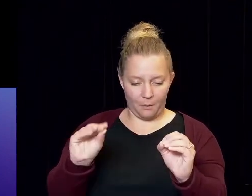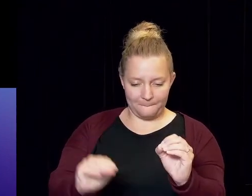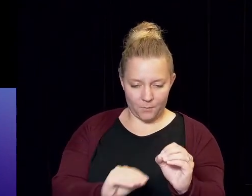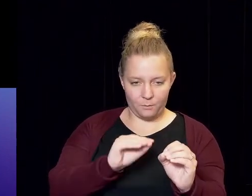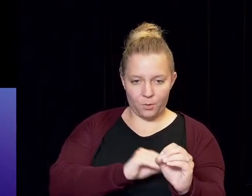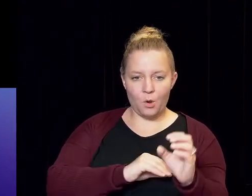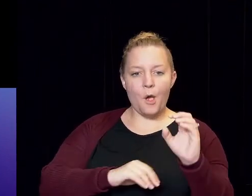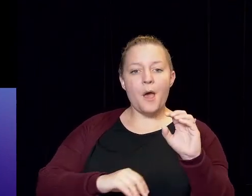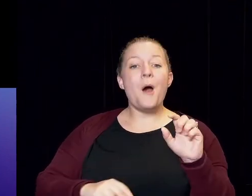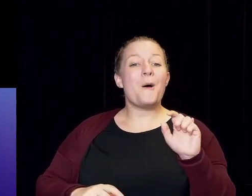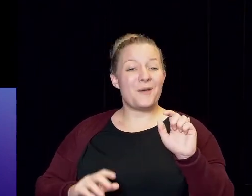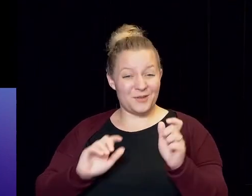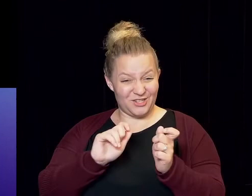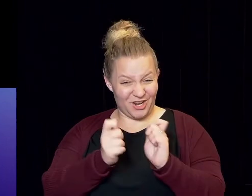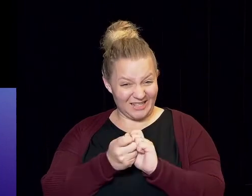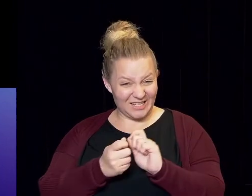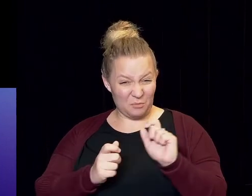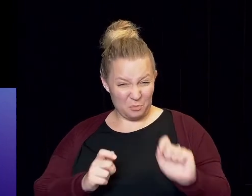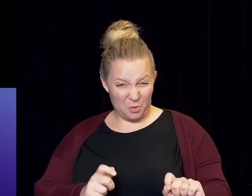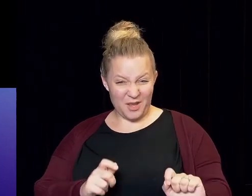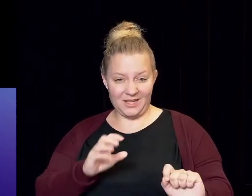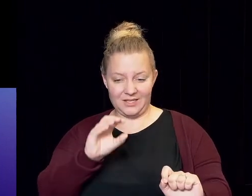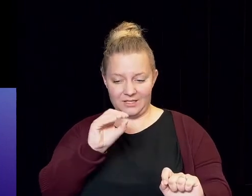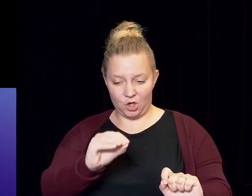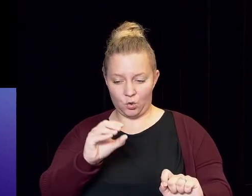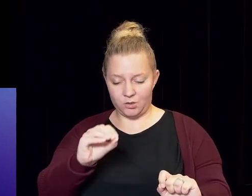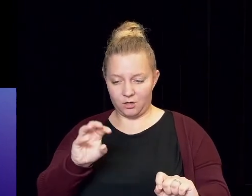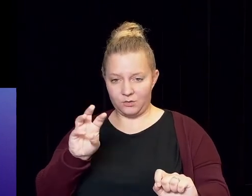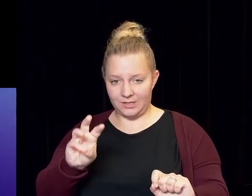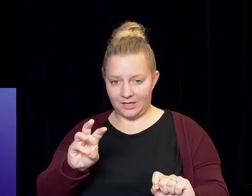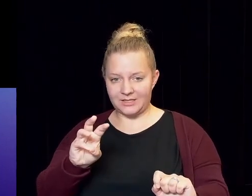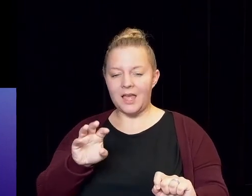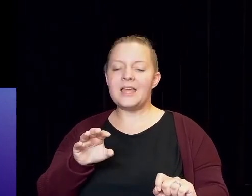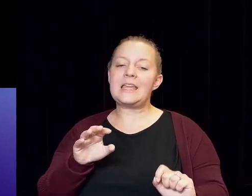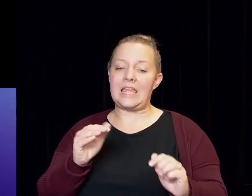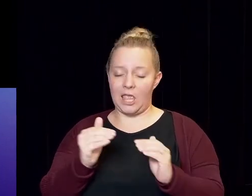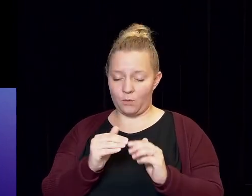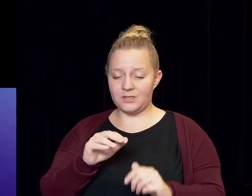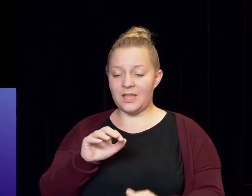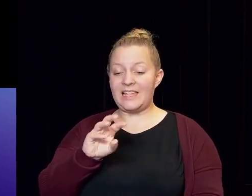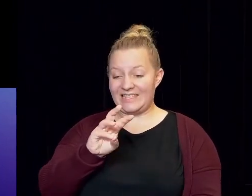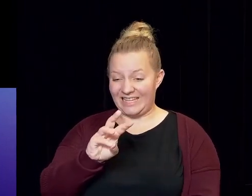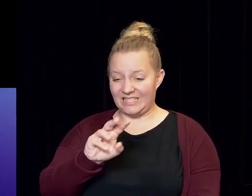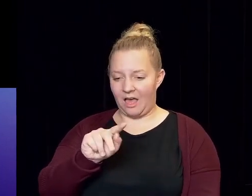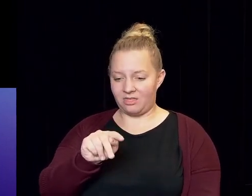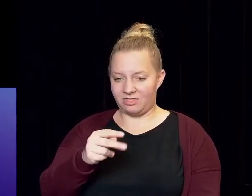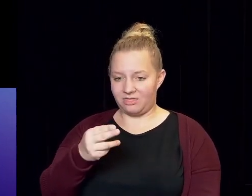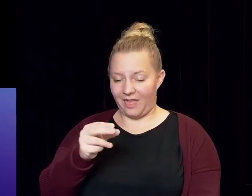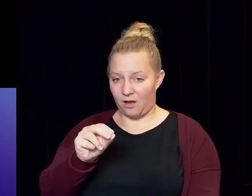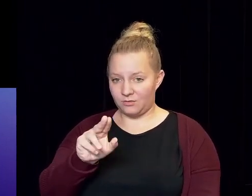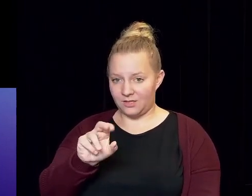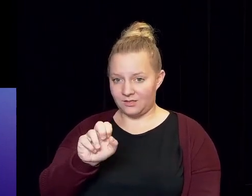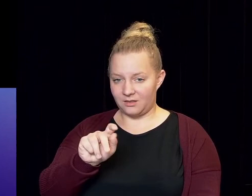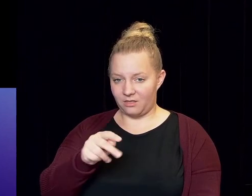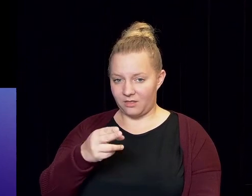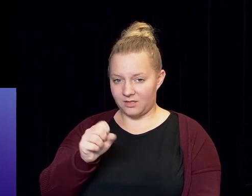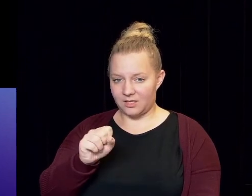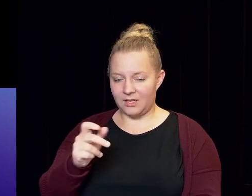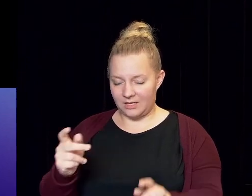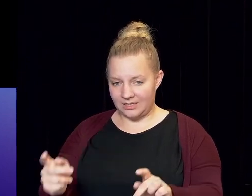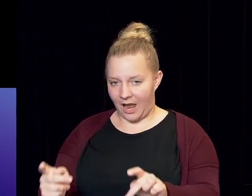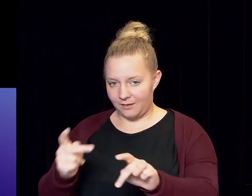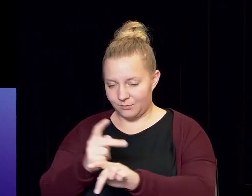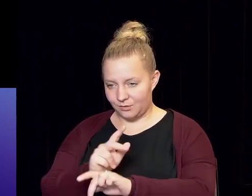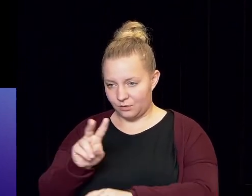.006 or, in other words, six thousandths times 200. And then, you are certainly